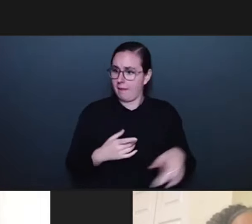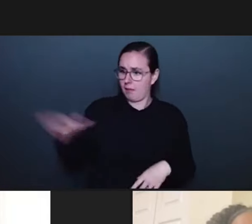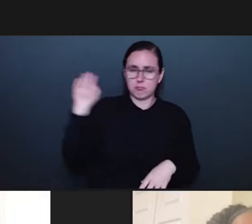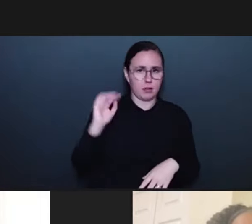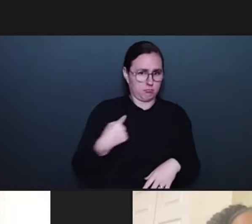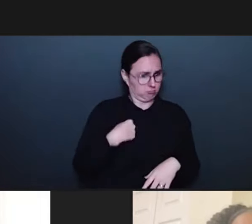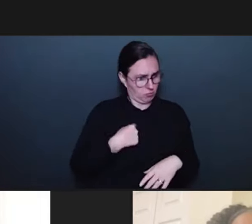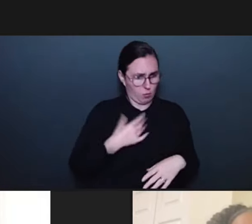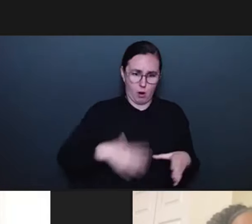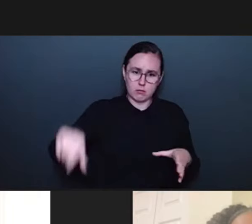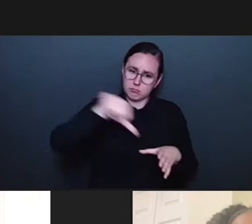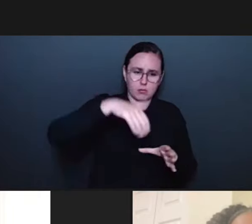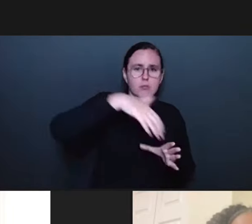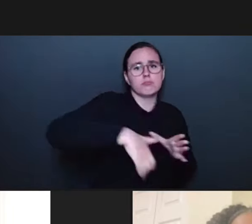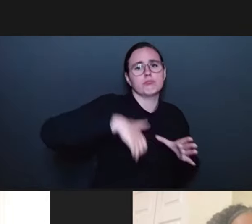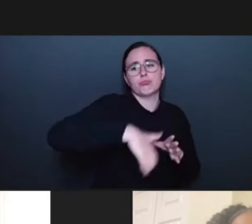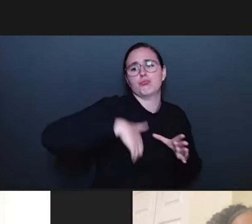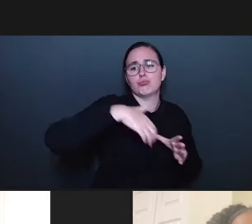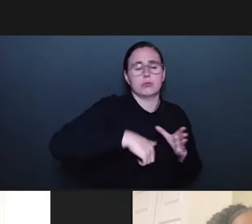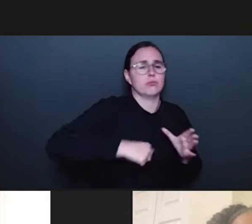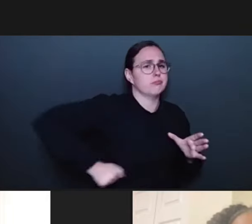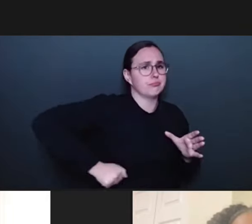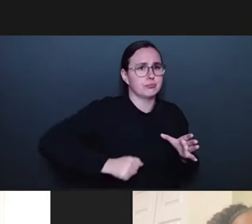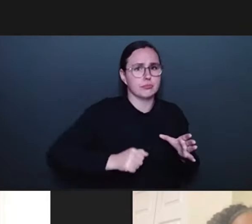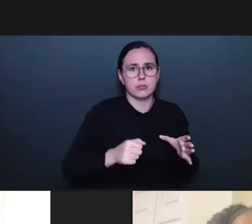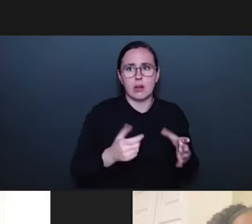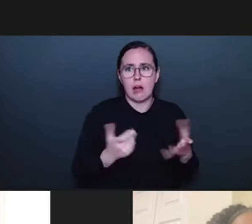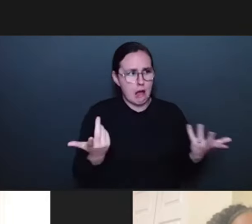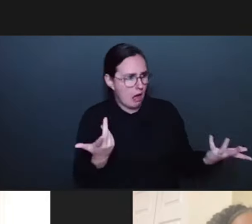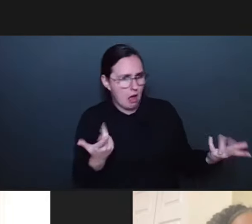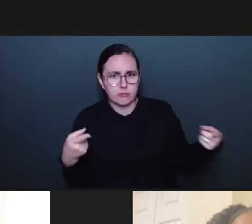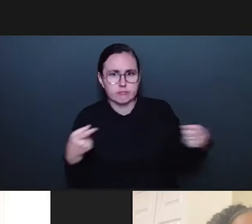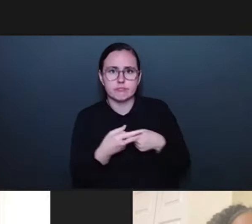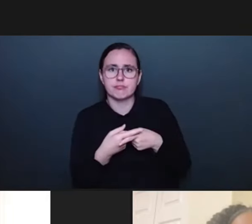difficult to make transparent and accountable decisions, which is what you need to be able